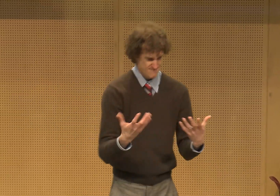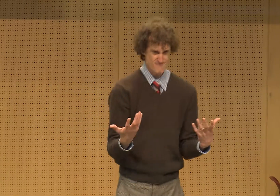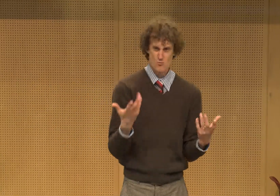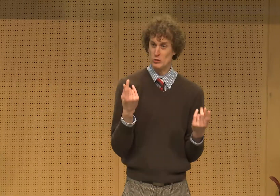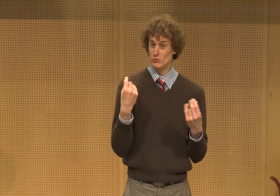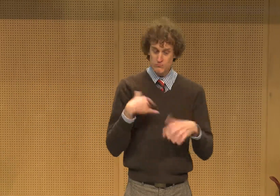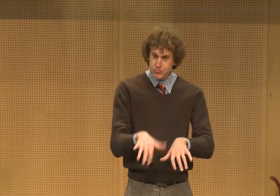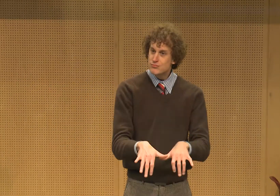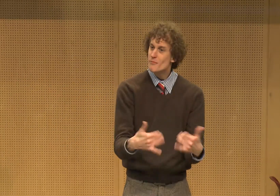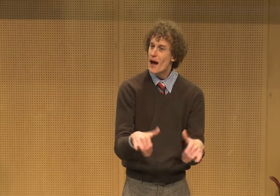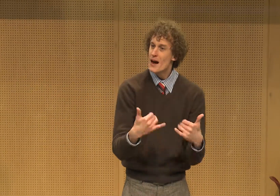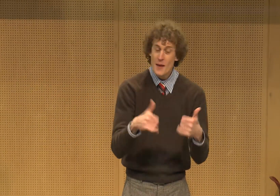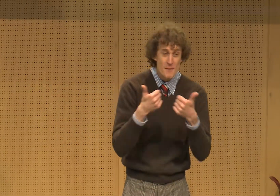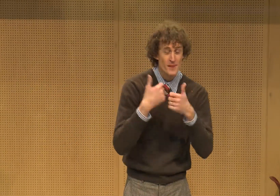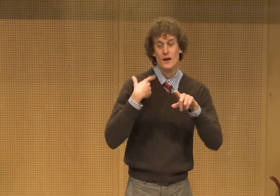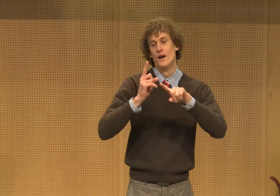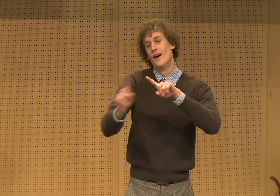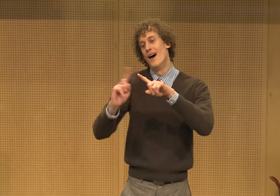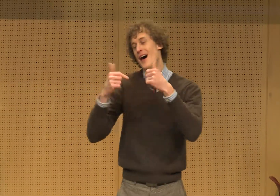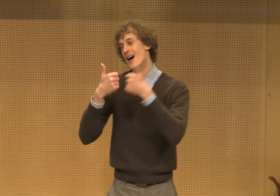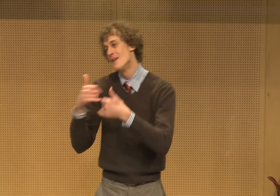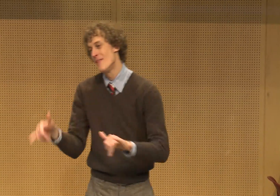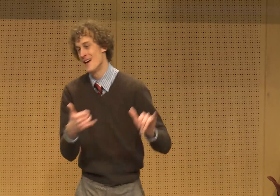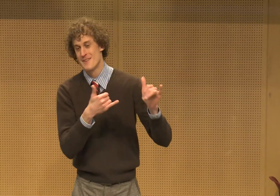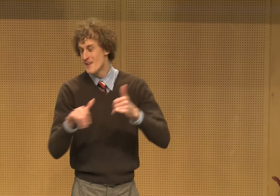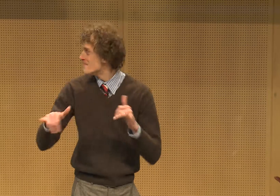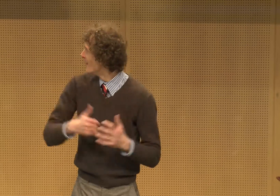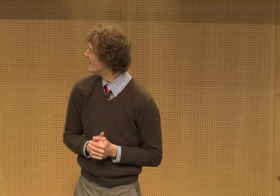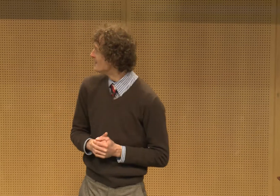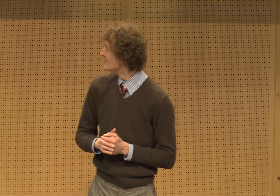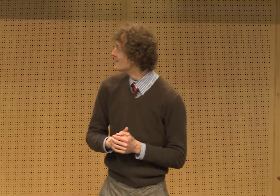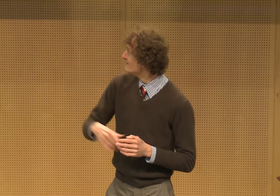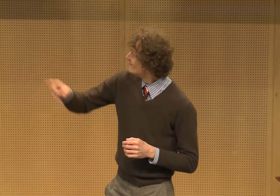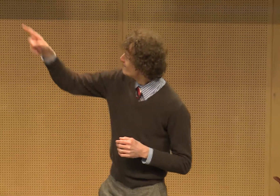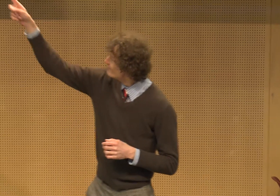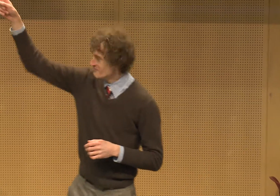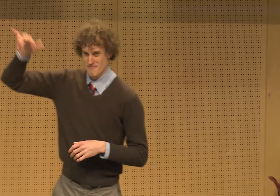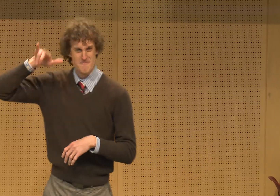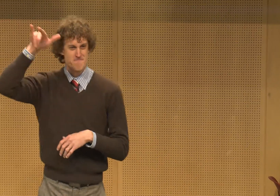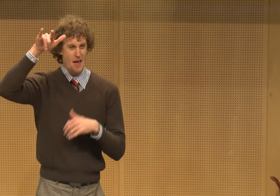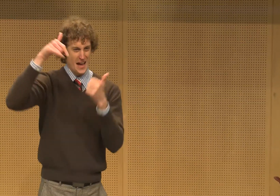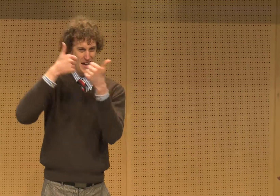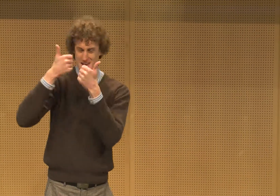The internet was not really widely available, so I would play games on my one local machine.